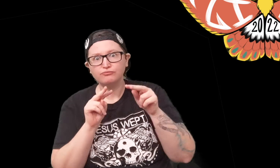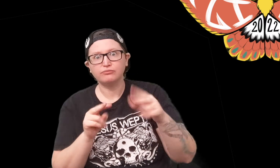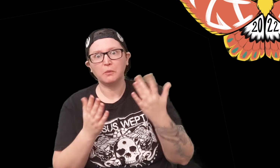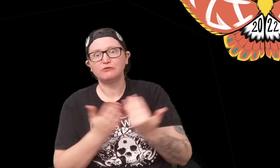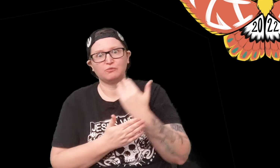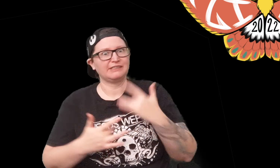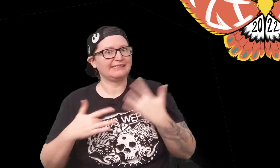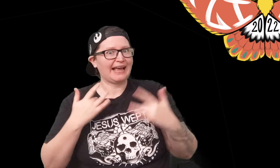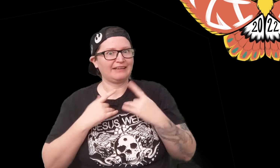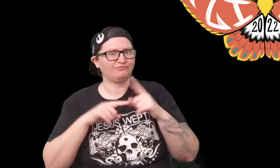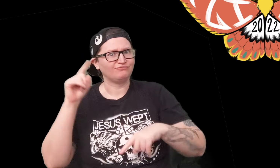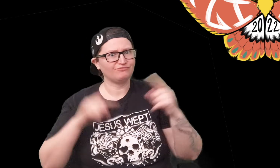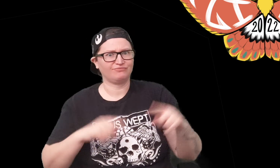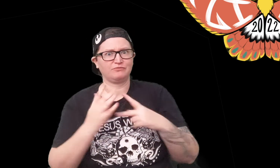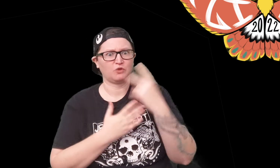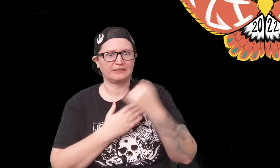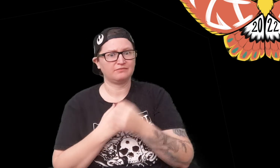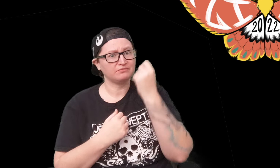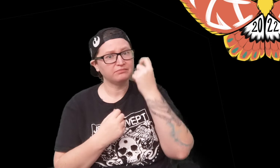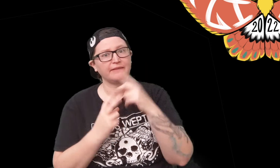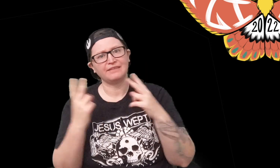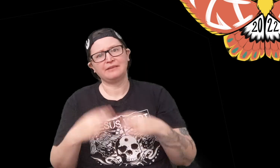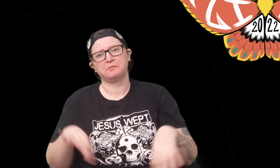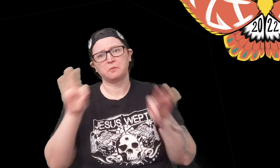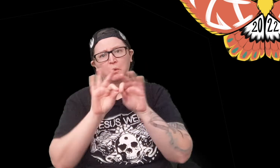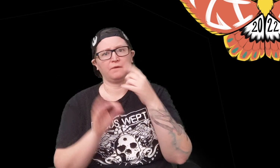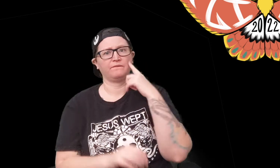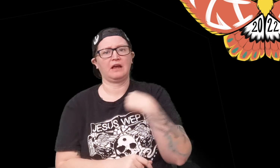checking back and seeing what new and exciting different projects are going to be there